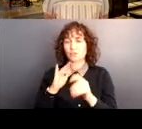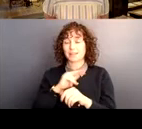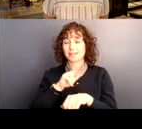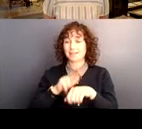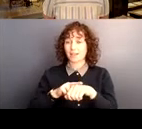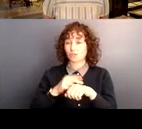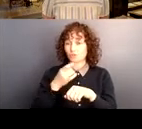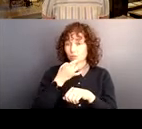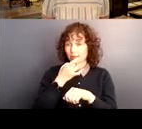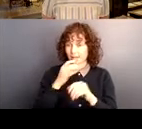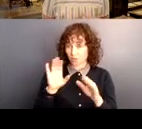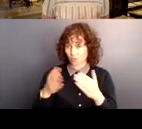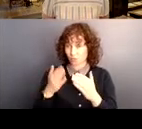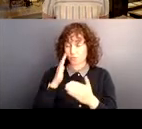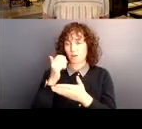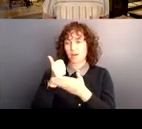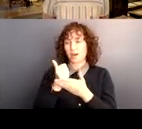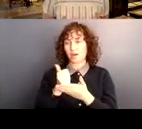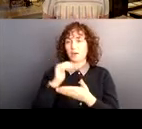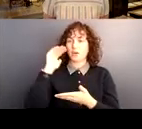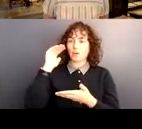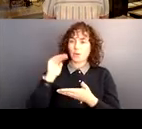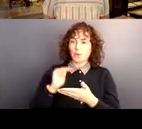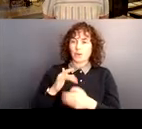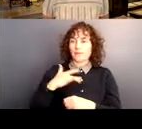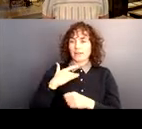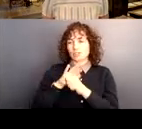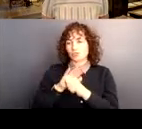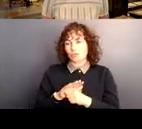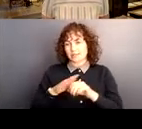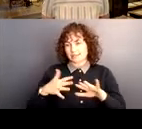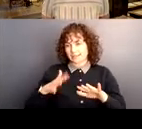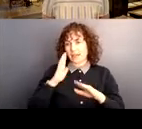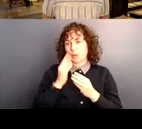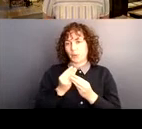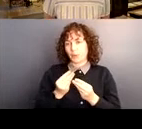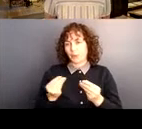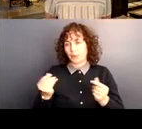in a room helps decrease feelings of stress and anxiety and other surveys,